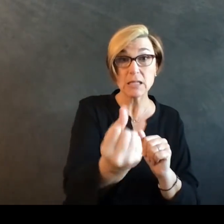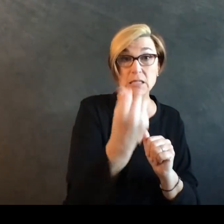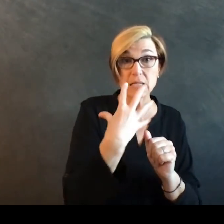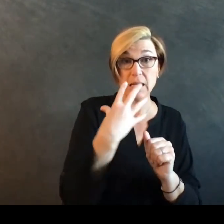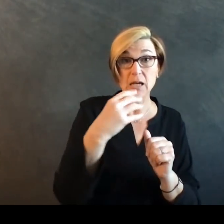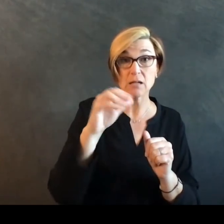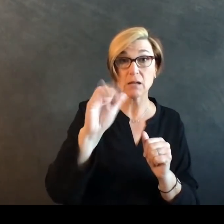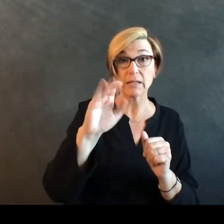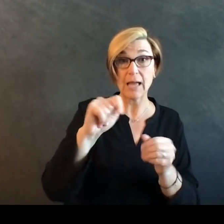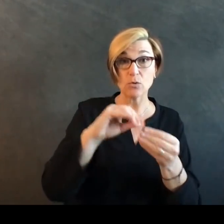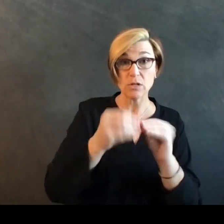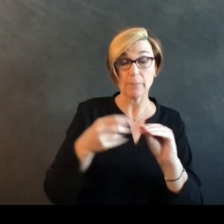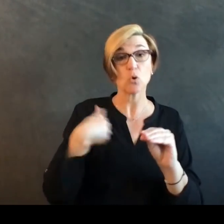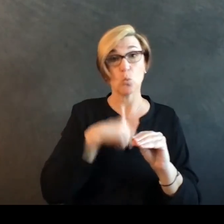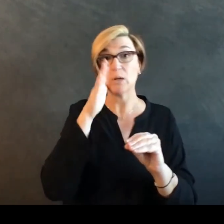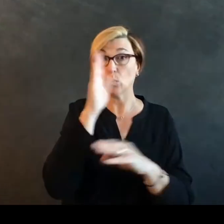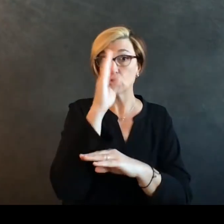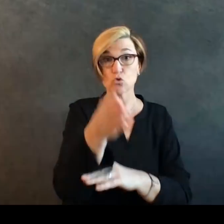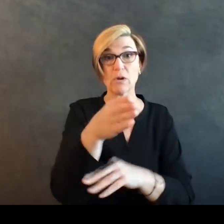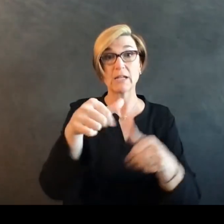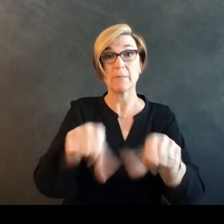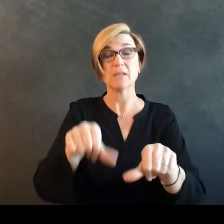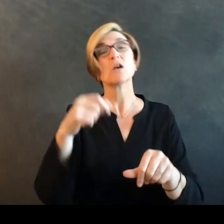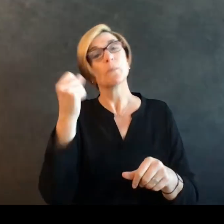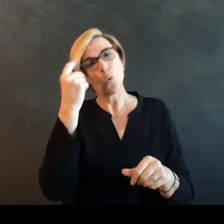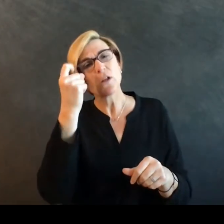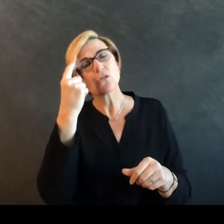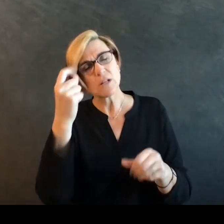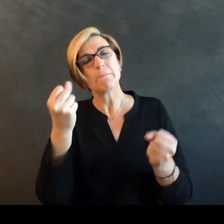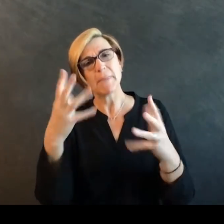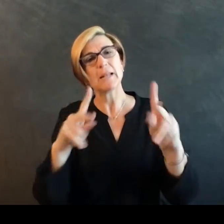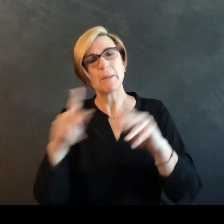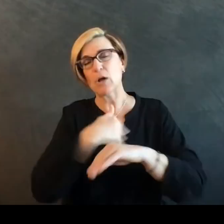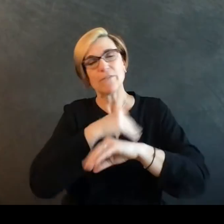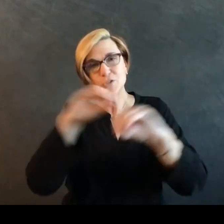there are people who are under banked and again we're working with all the